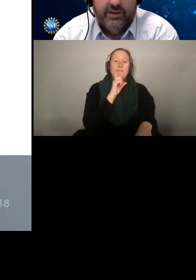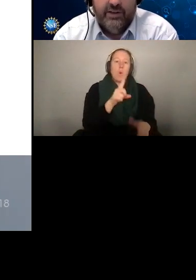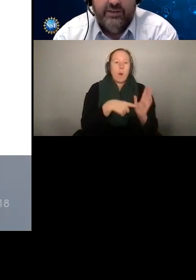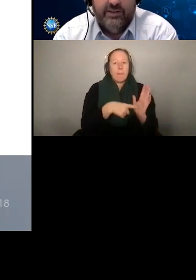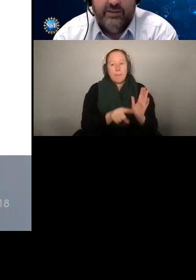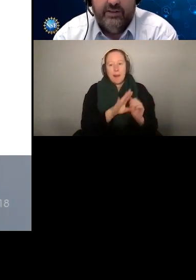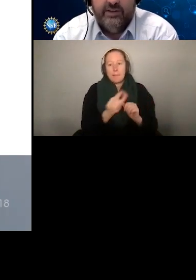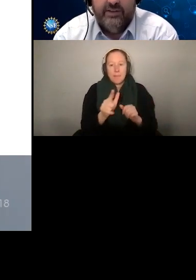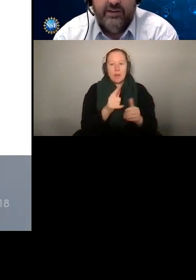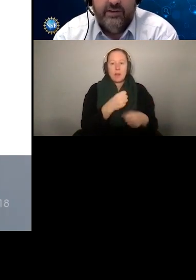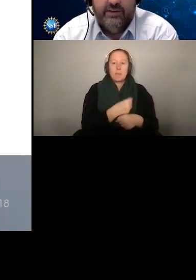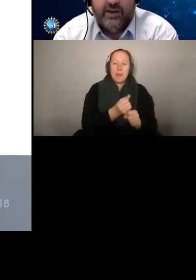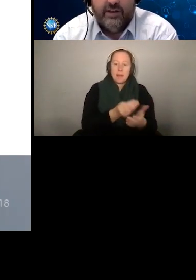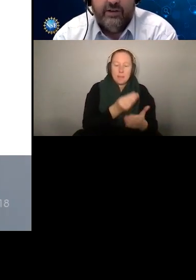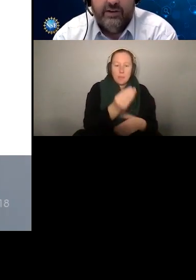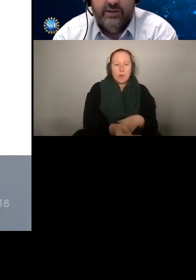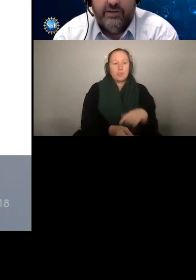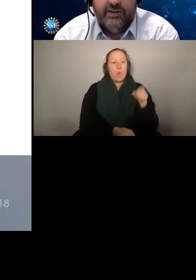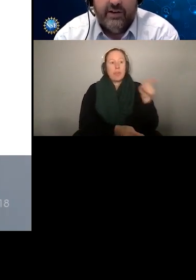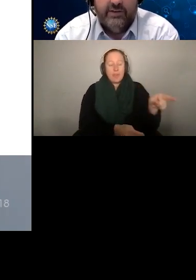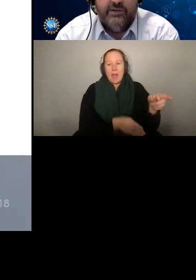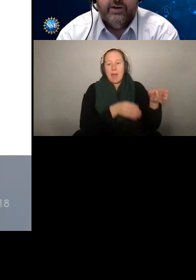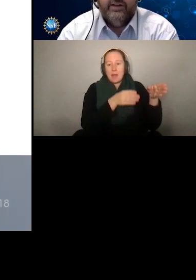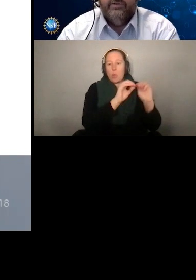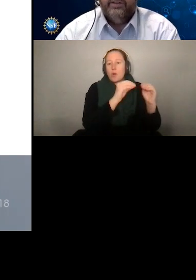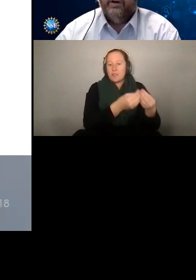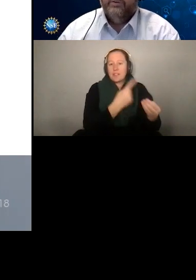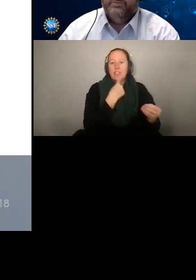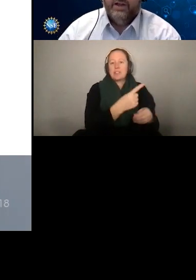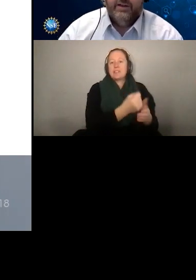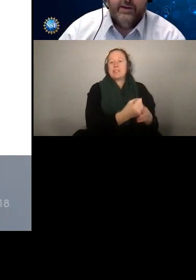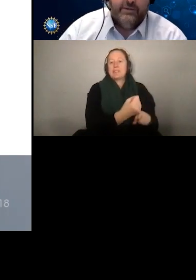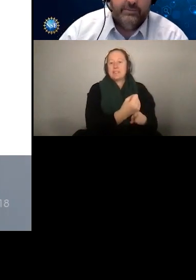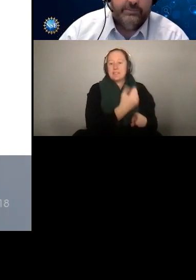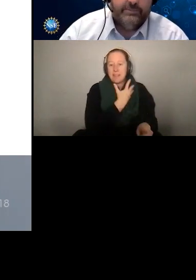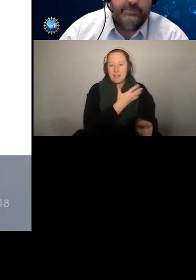In these instances, the sender is authorizing the transaction directly with their own bank account.